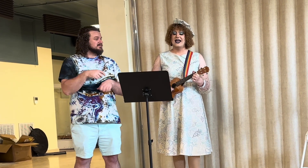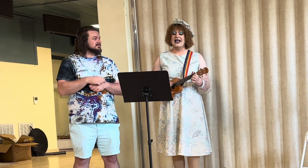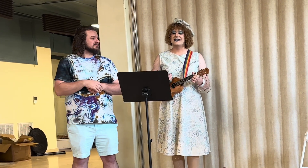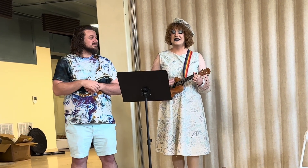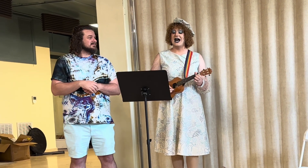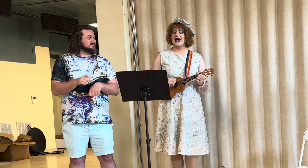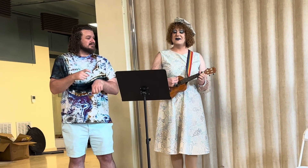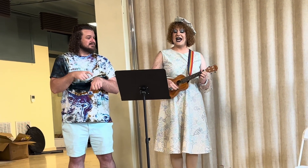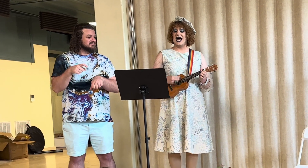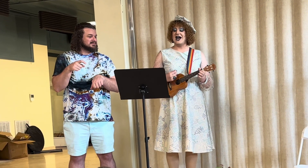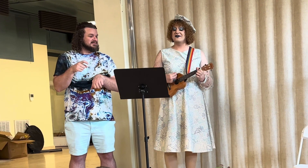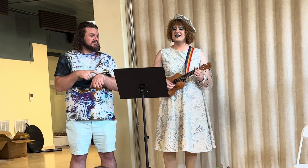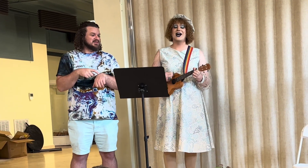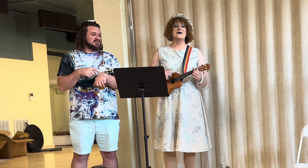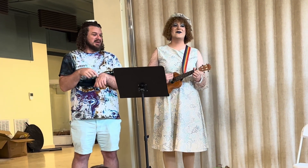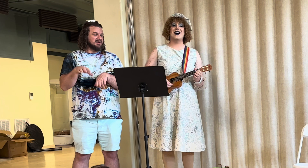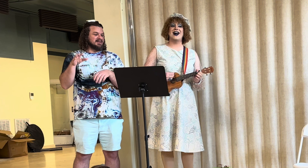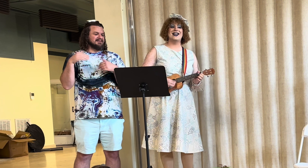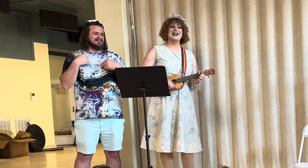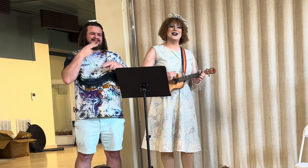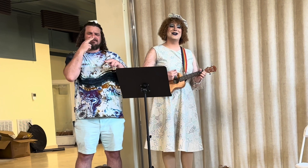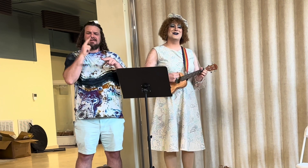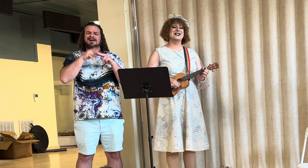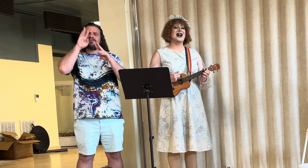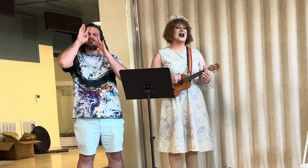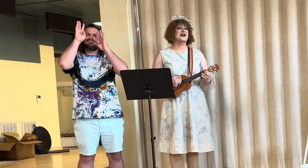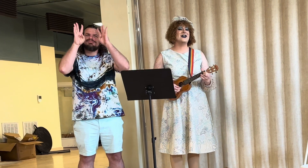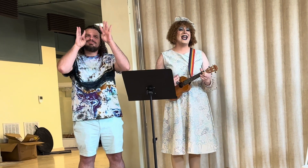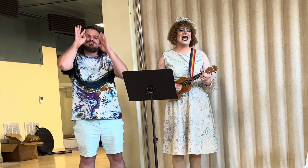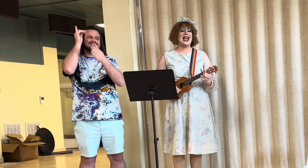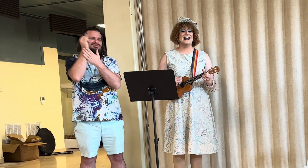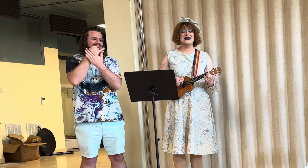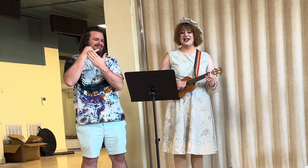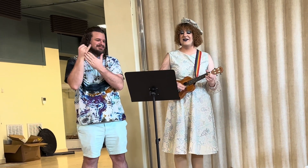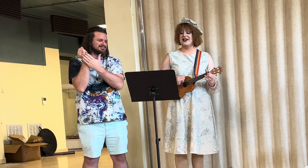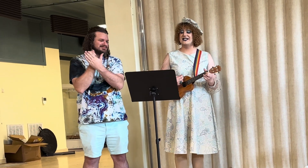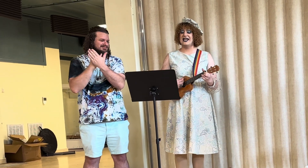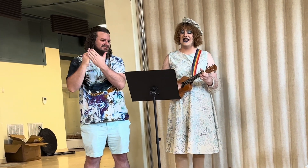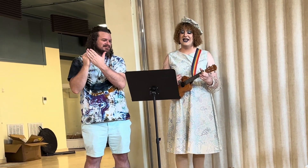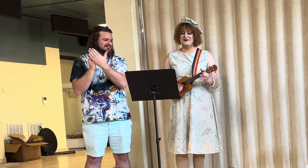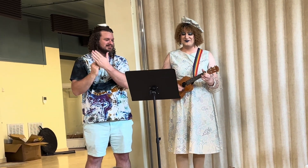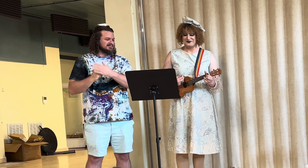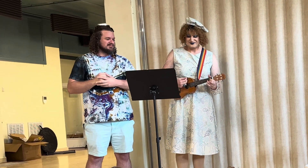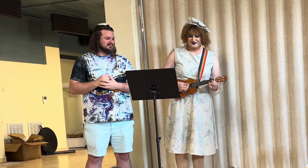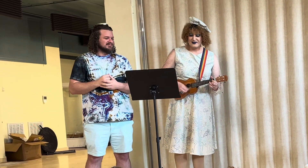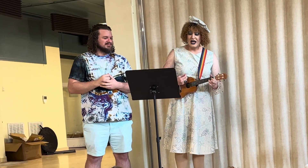It's time to have some fun and use our creativity.